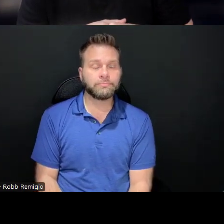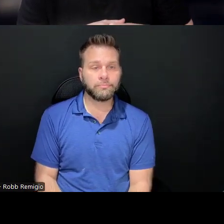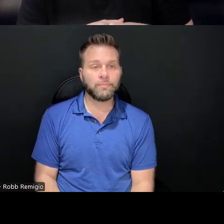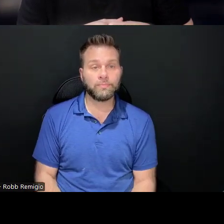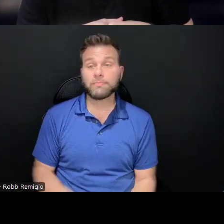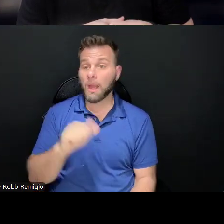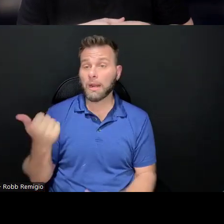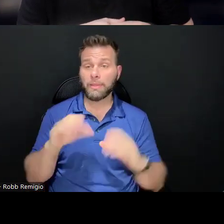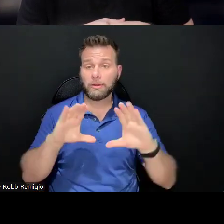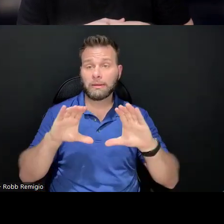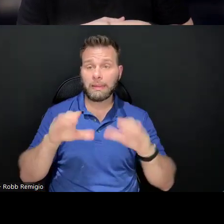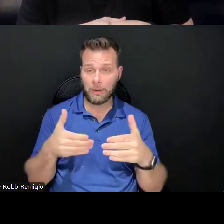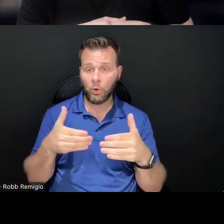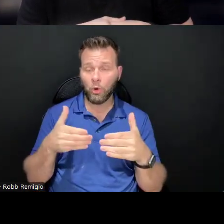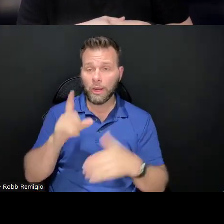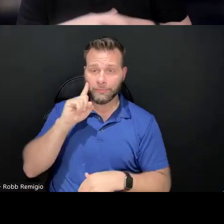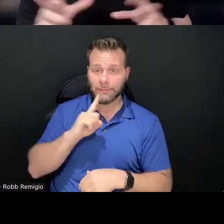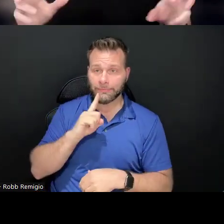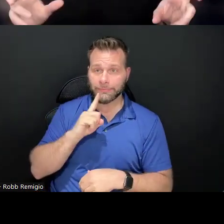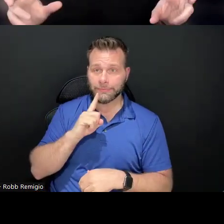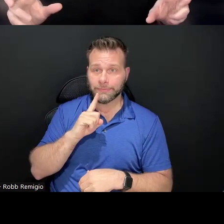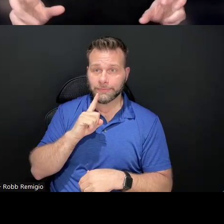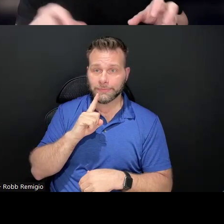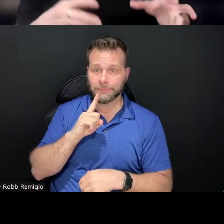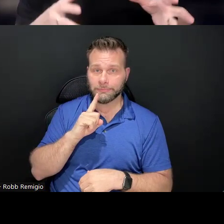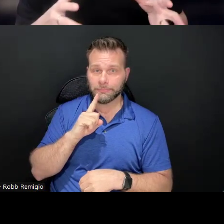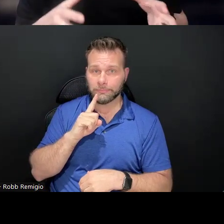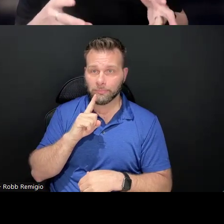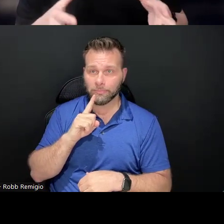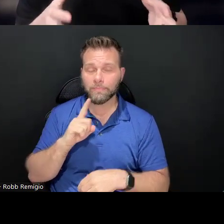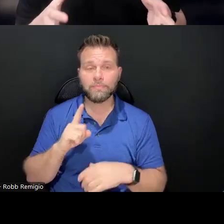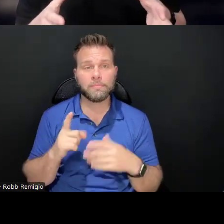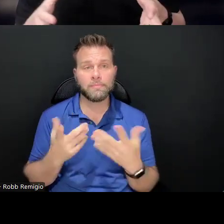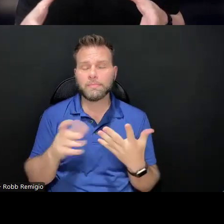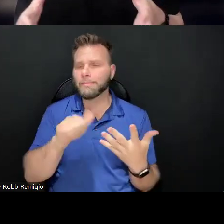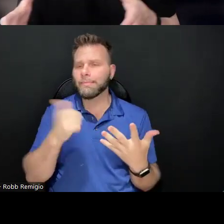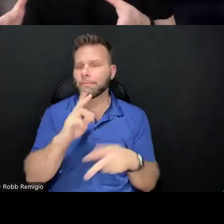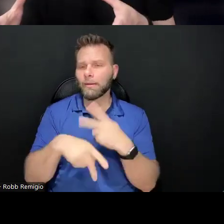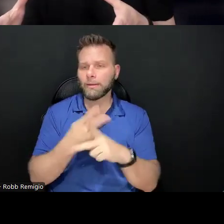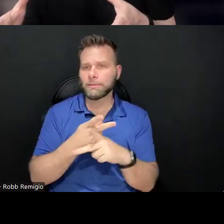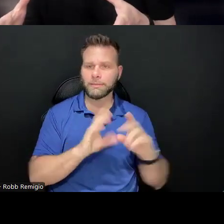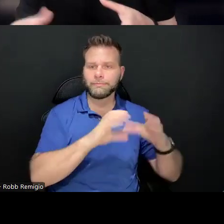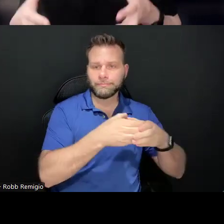Now another category of deafness is -- not deafness as a condition, but another category